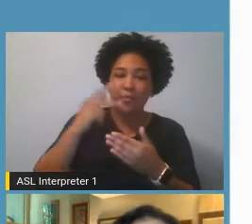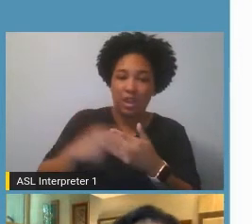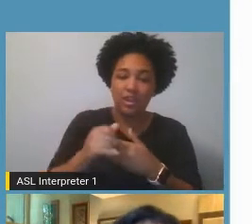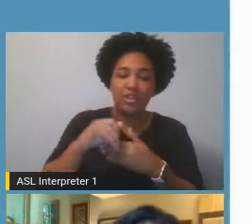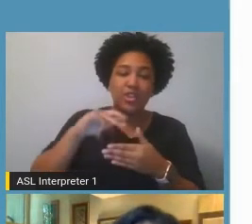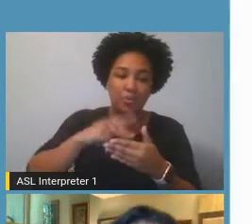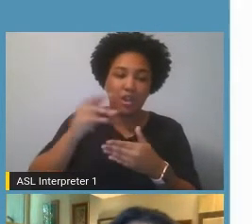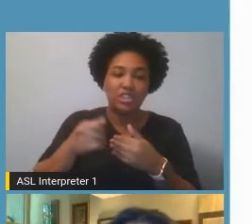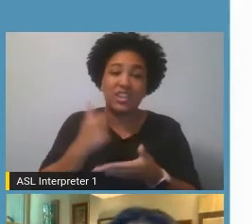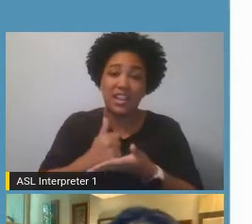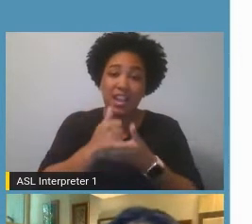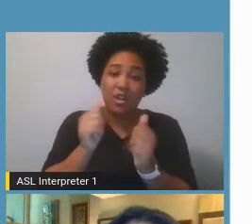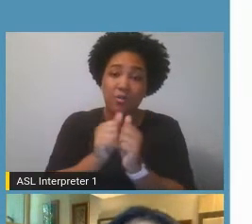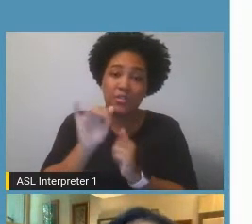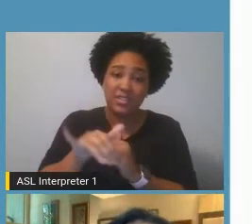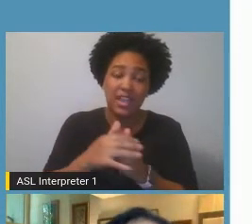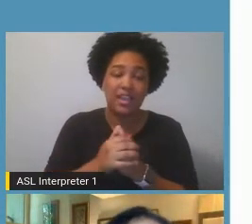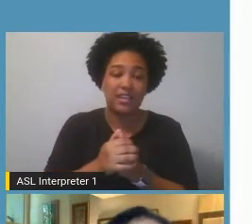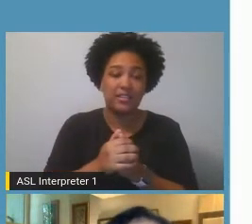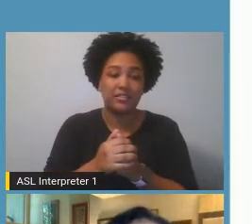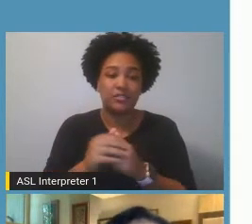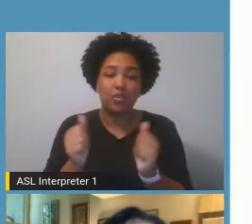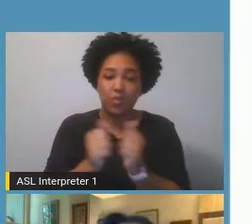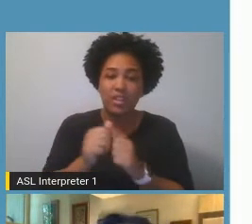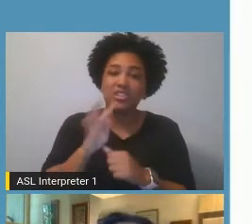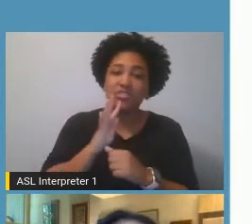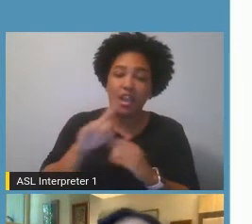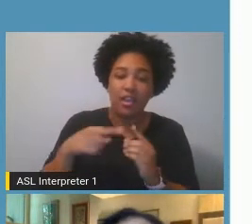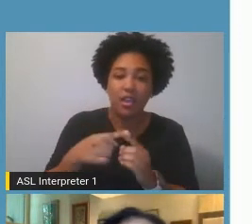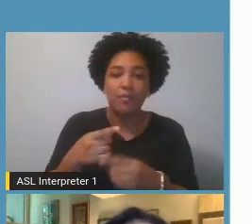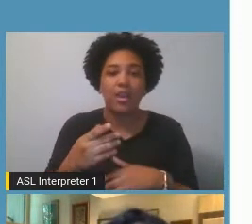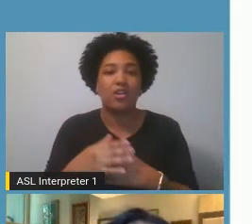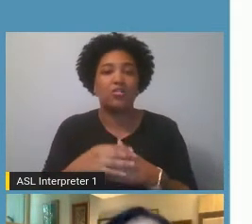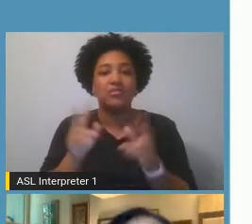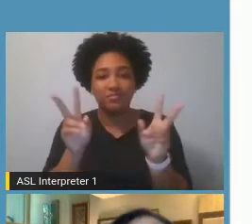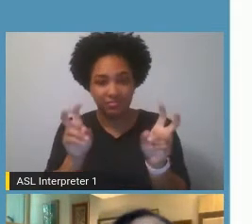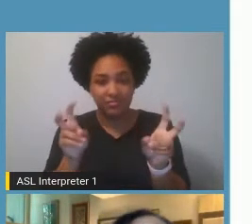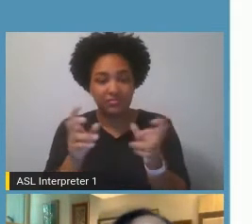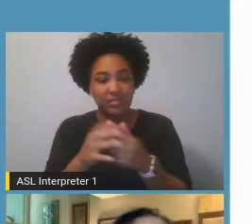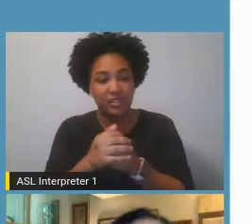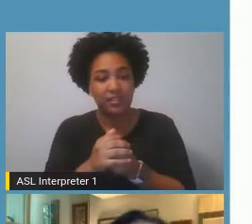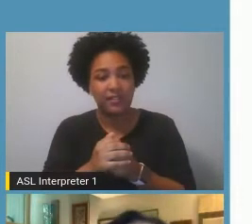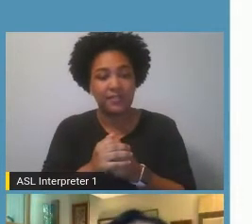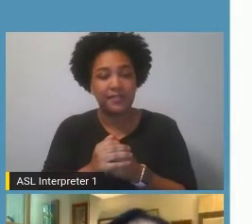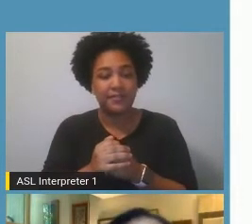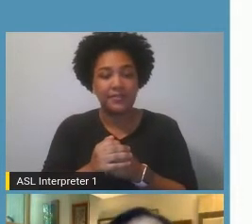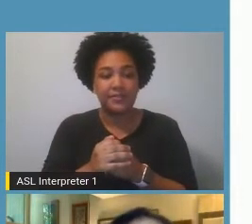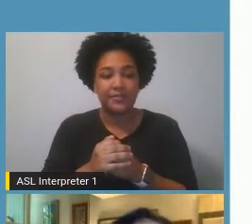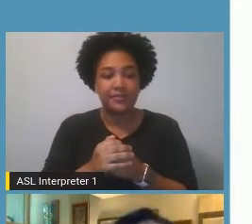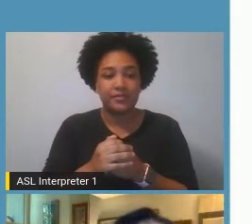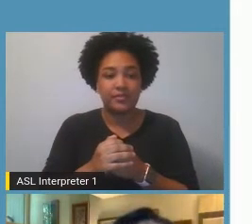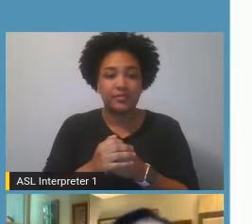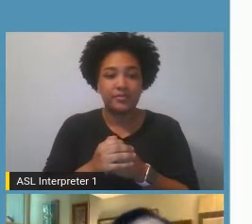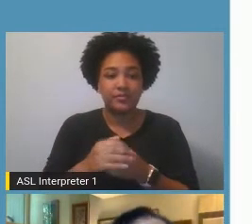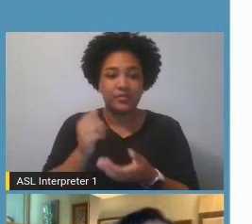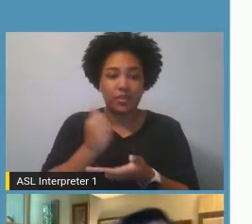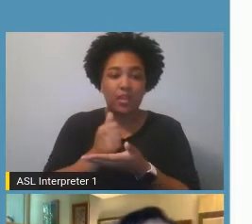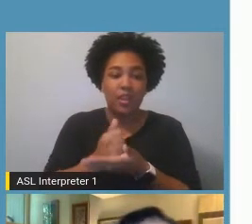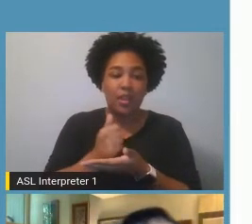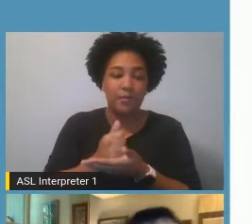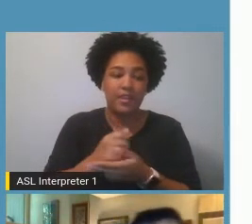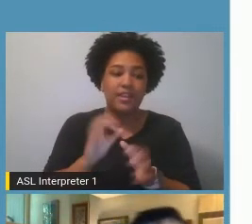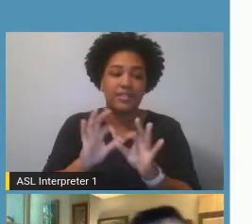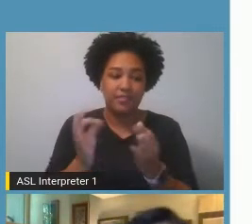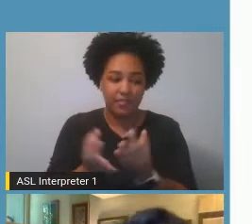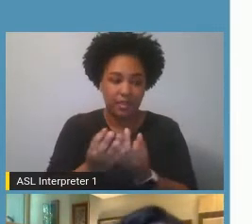in helping these individuals and families preserve Djembe literature, not just West